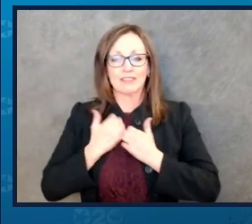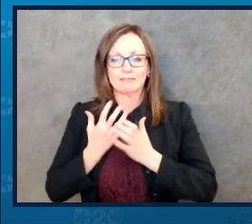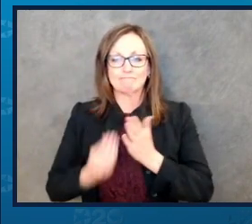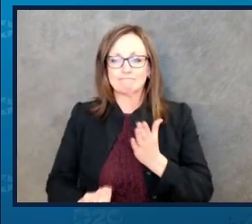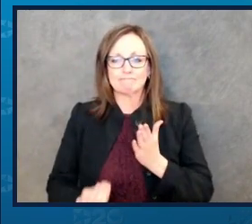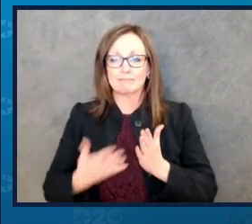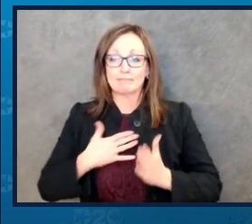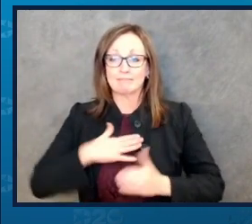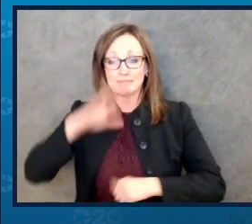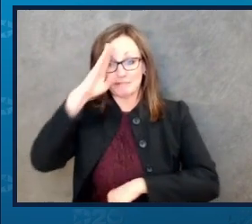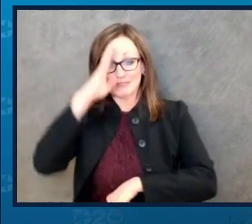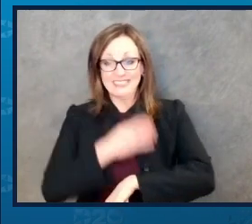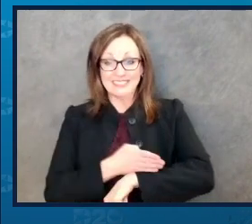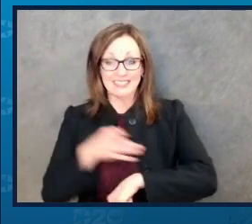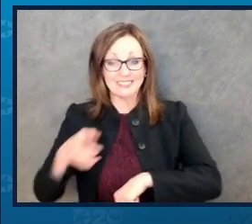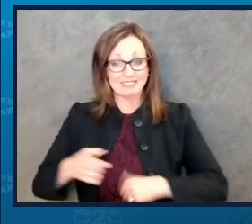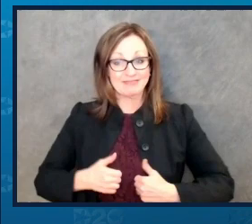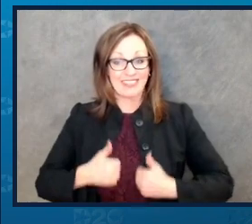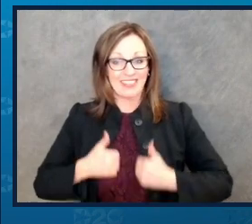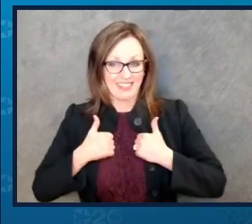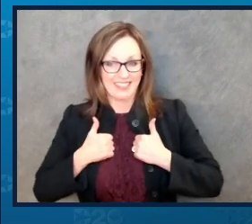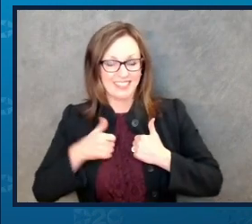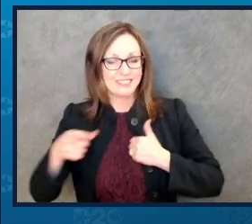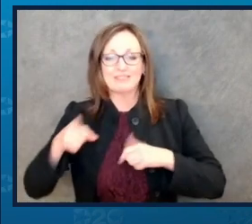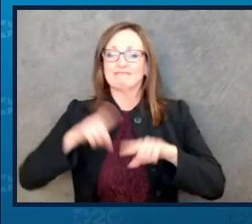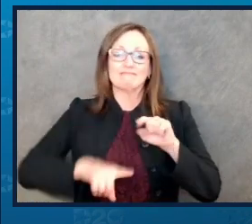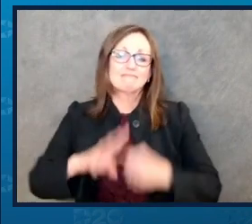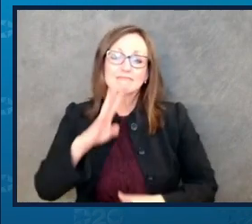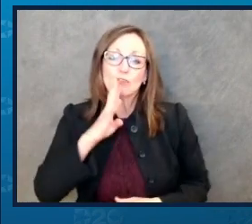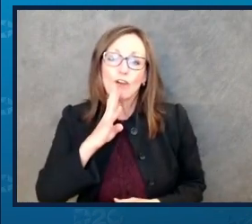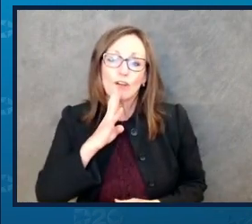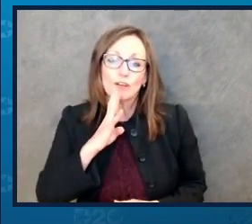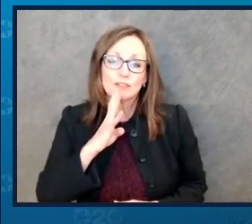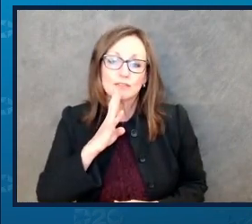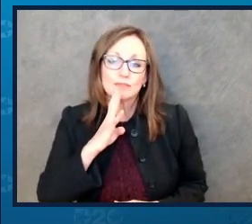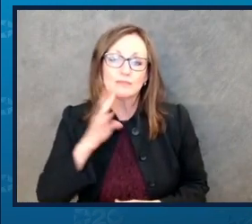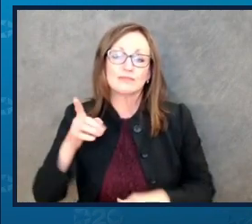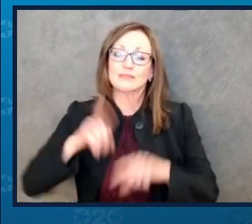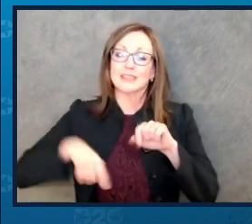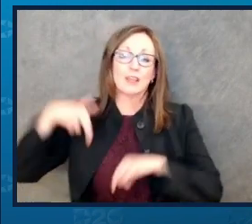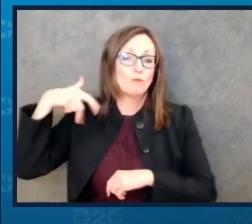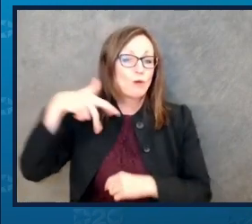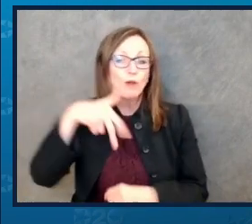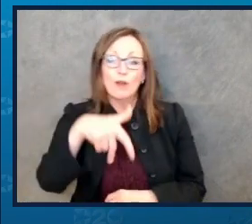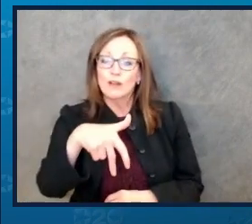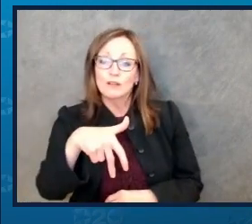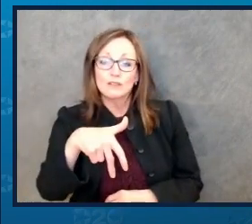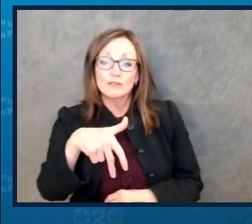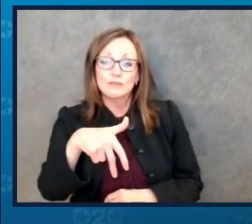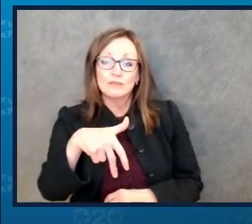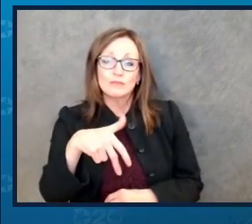FOREVER, TODAY, MY DEANDRA DOES NOT TALK.